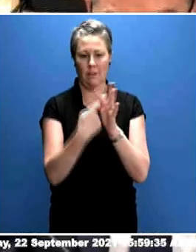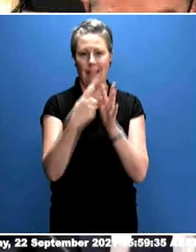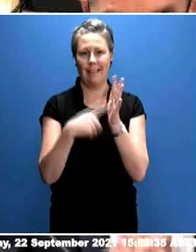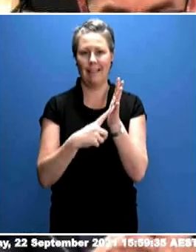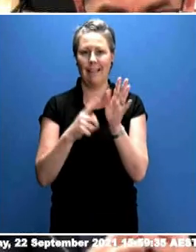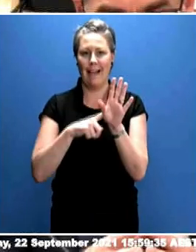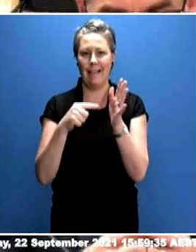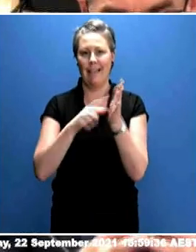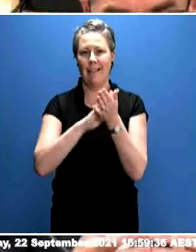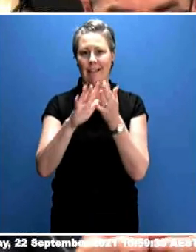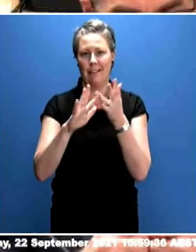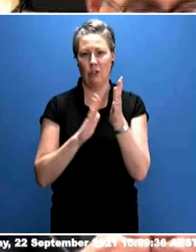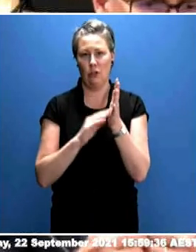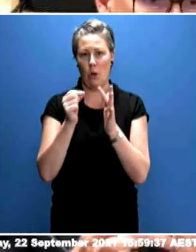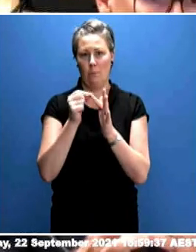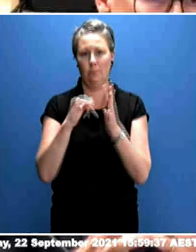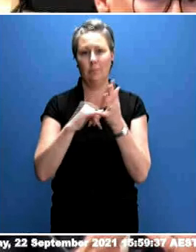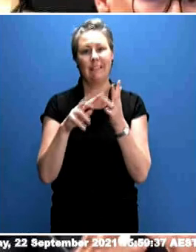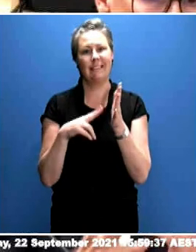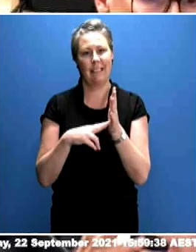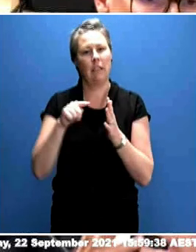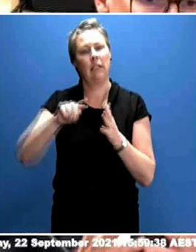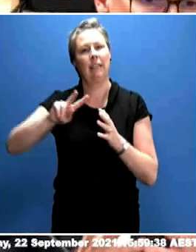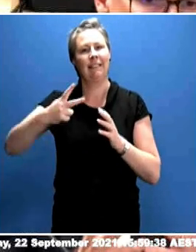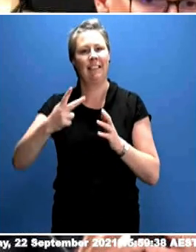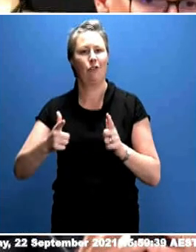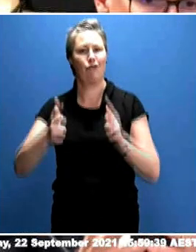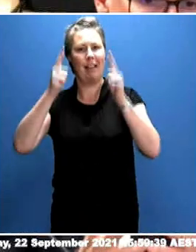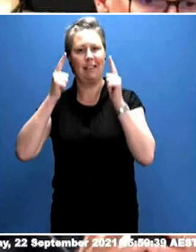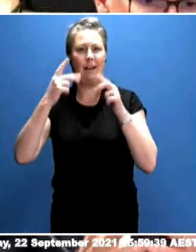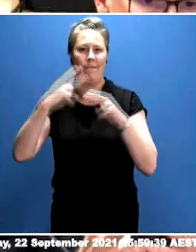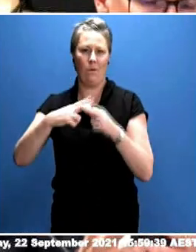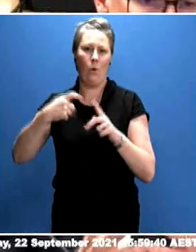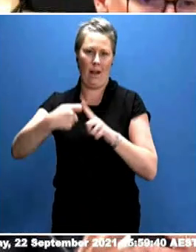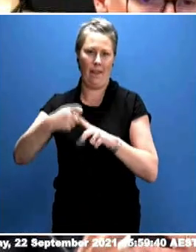the Assistant Director of the Kath French Secure Care Centre, giving evidence.